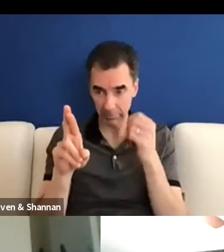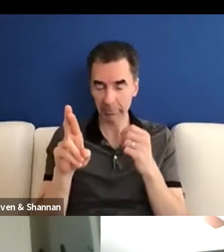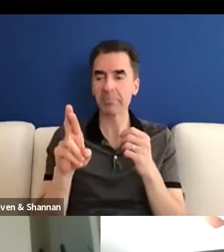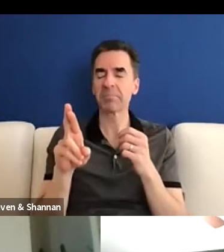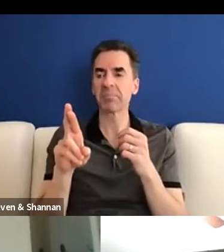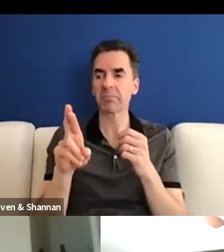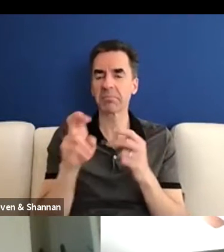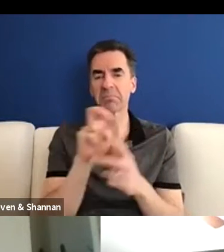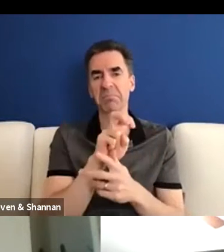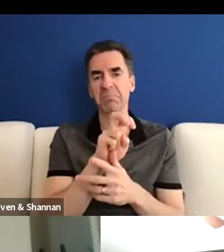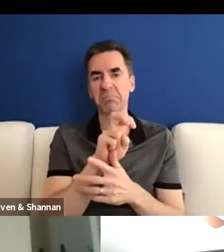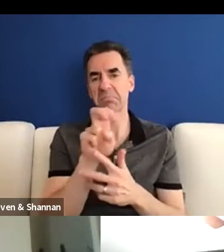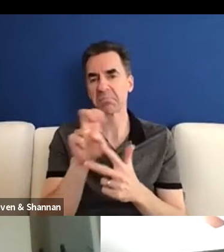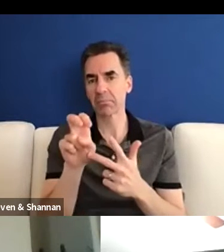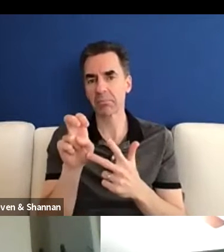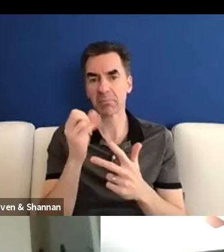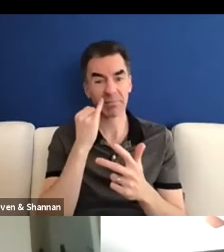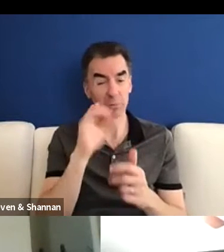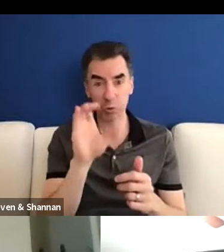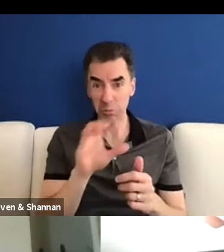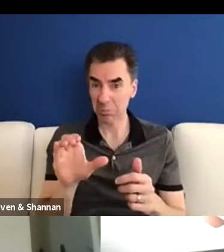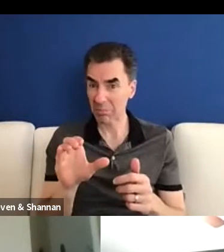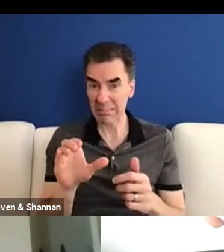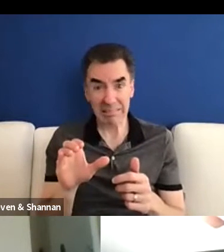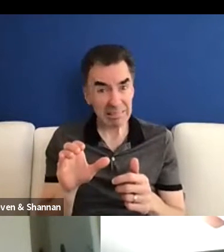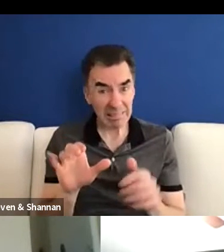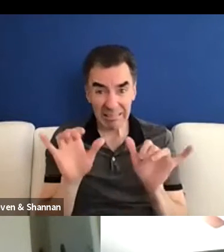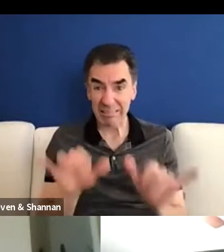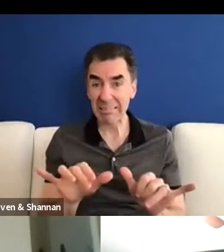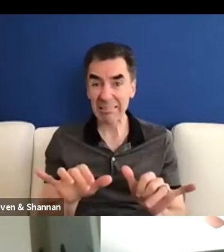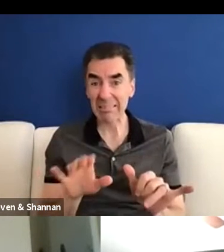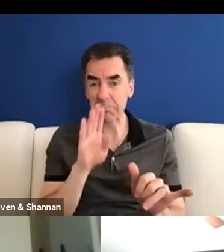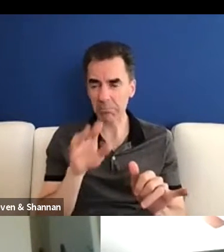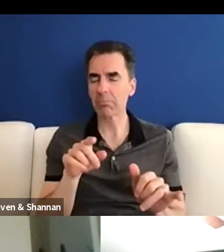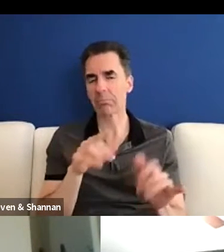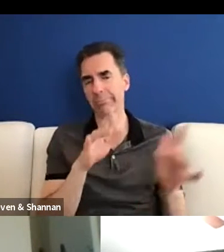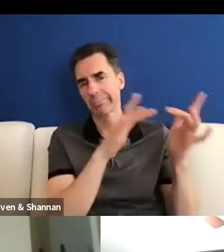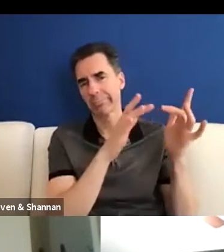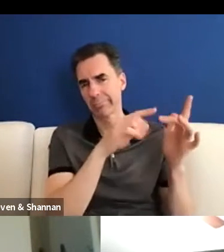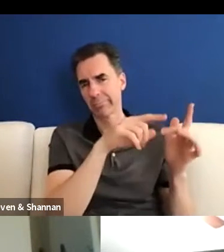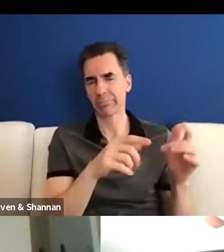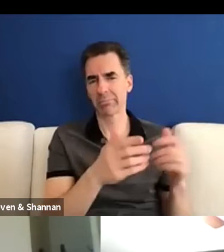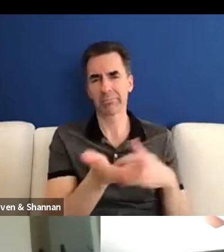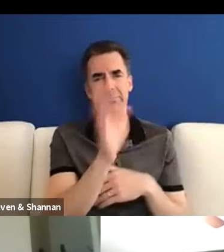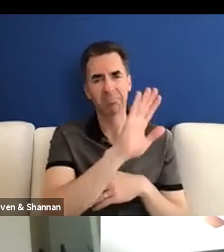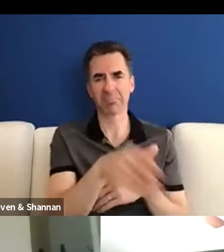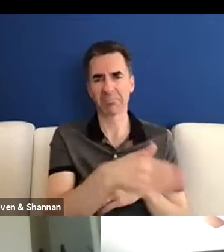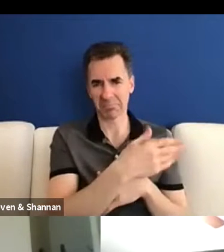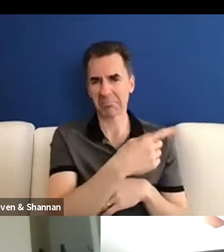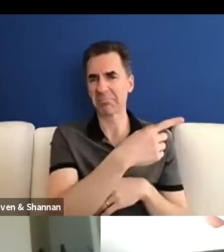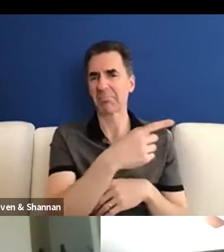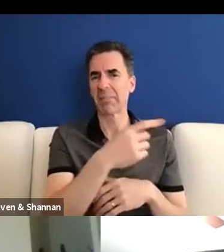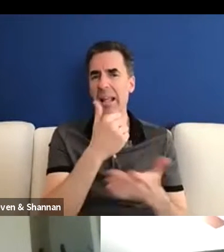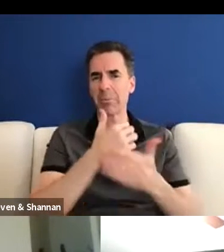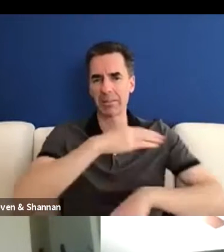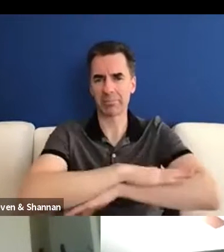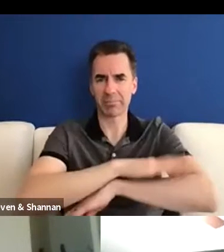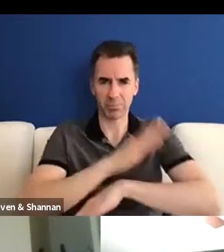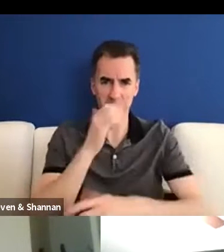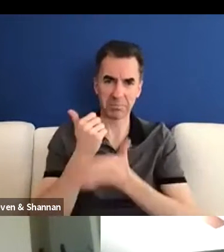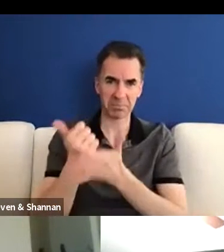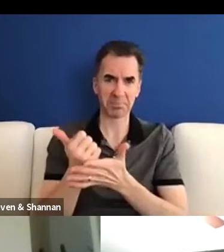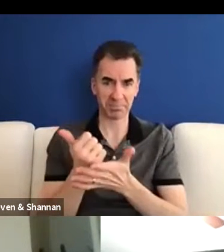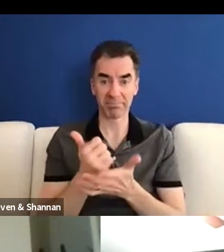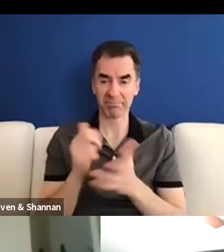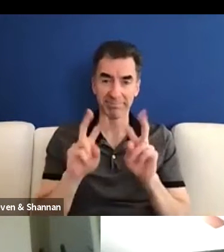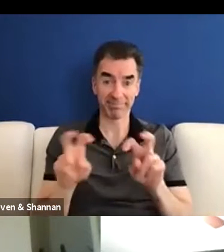and connect, tech Connect, they actually have a help desk 24 seven Zendesk that can help you out with the, those technical glitches.